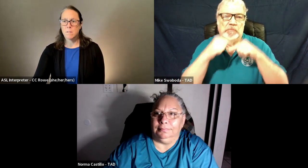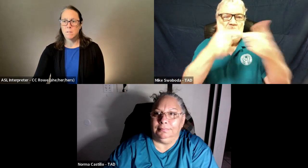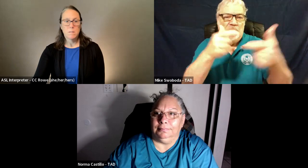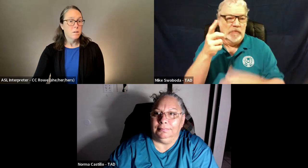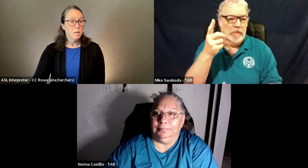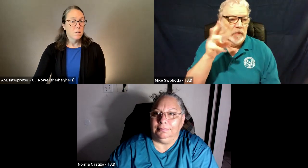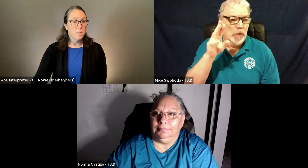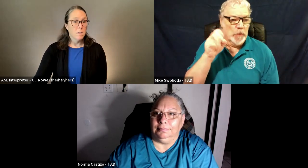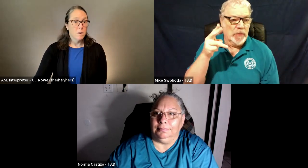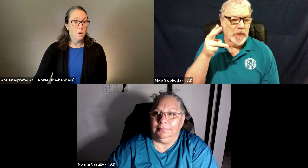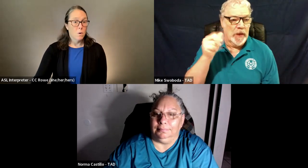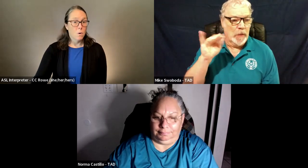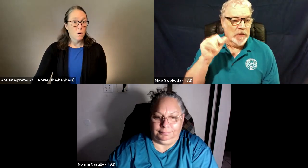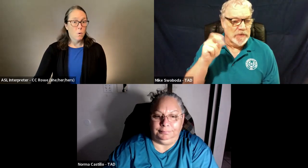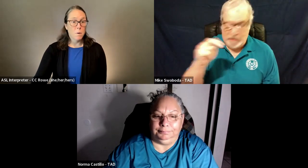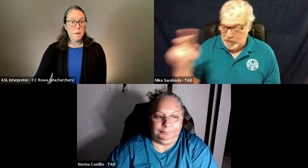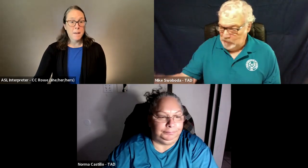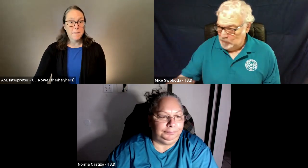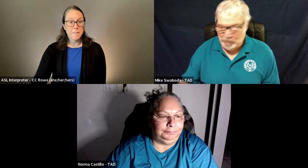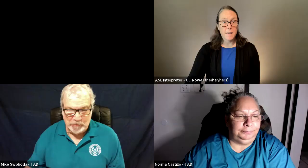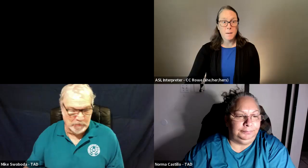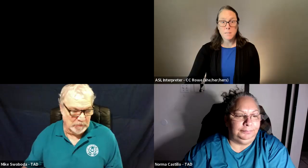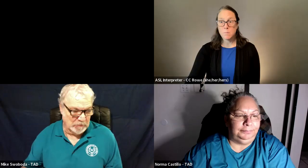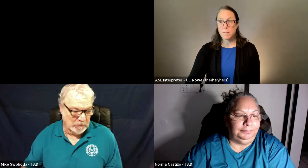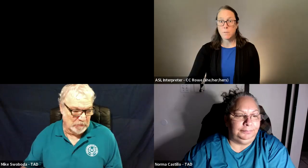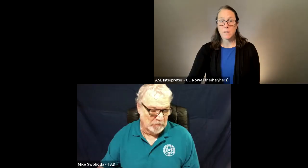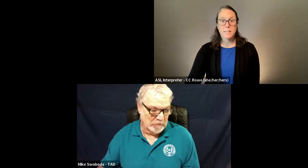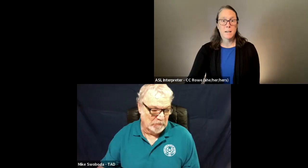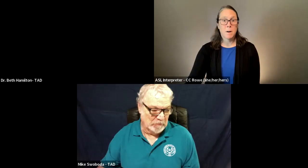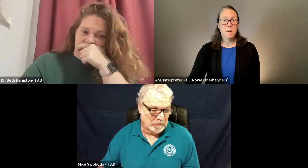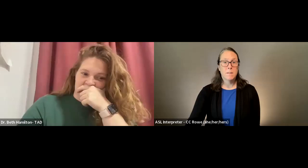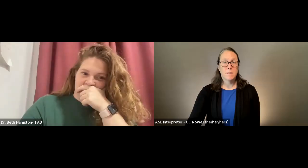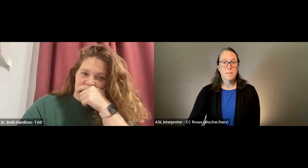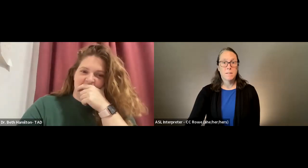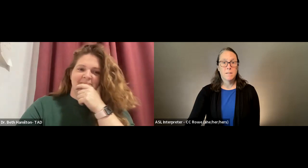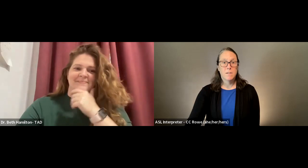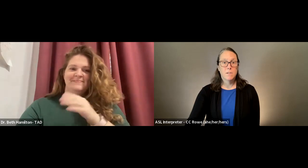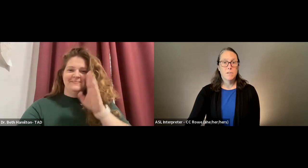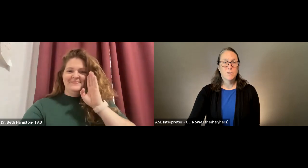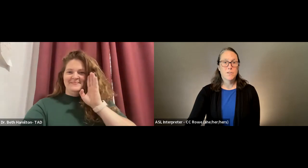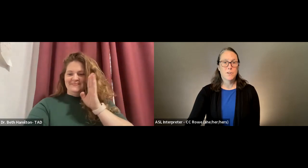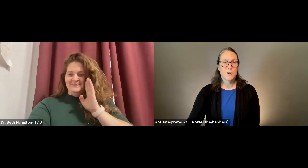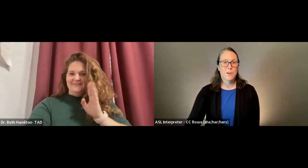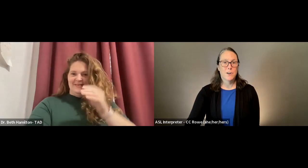but at this point, I will turn it over to Norma. Great, thank you so much. This is